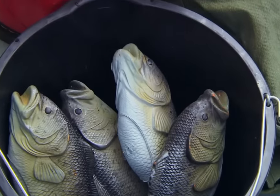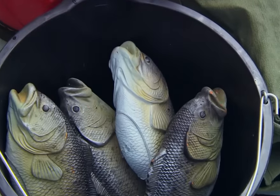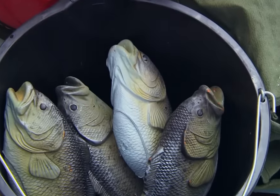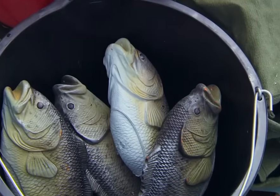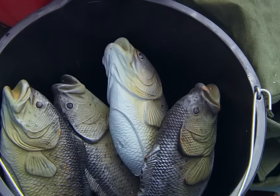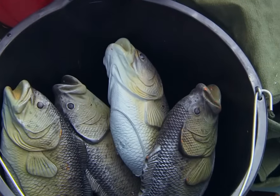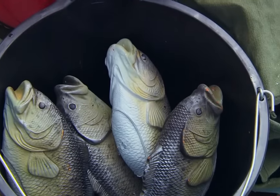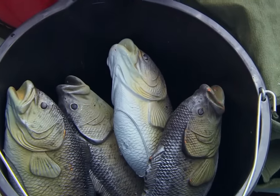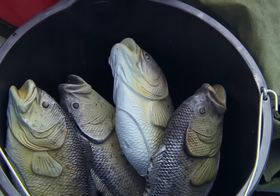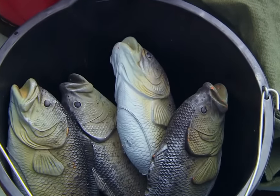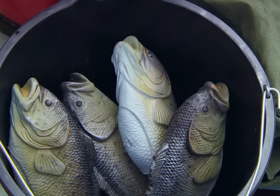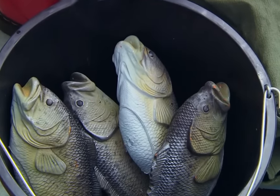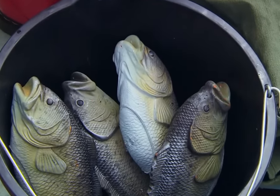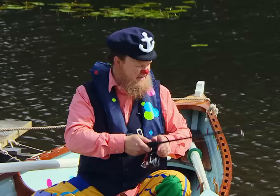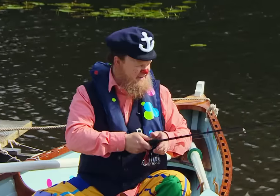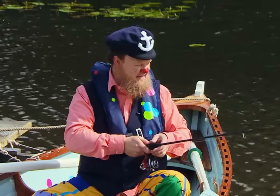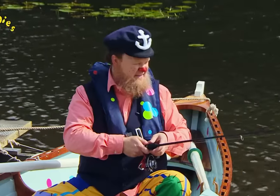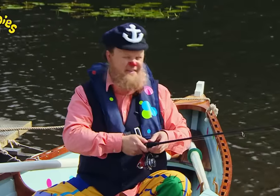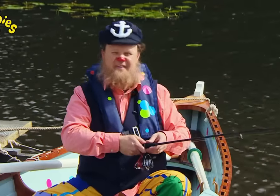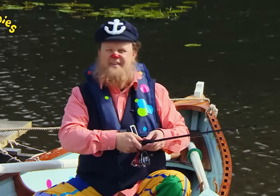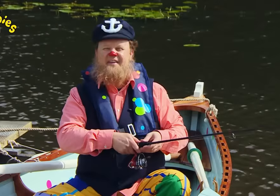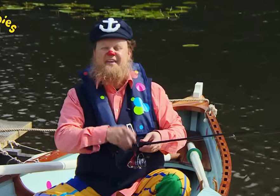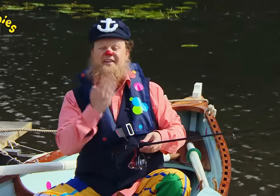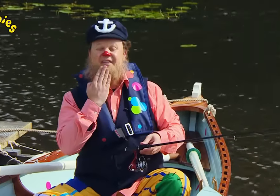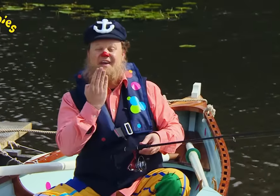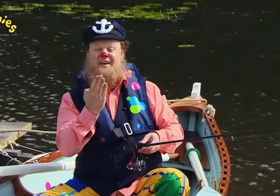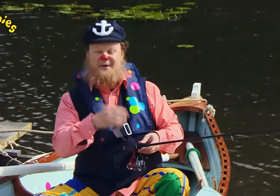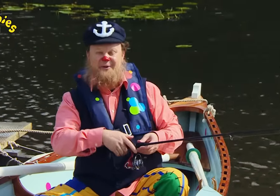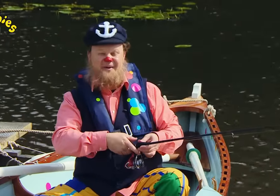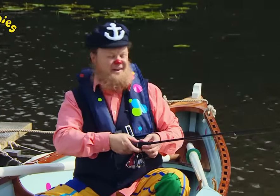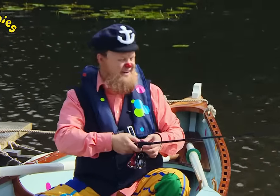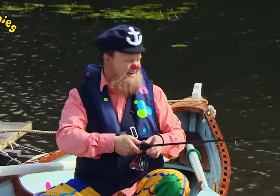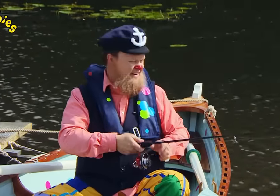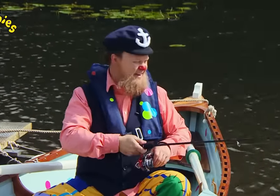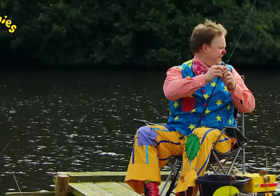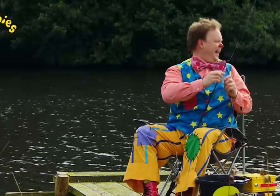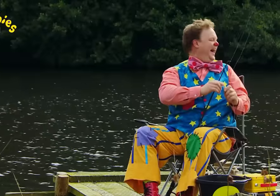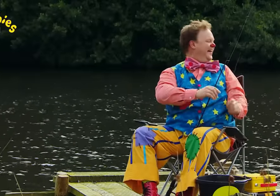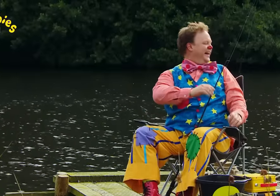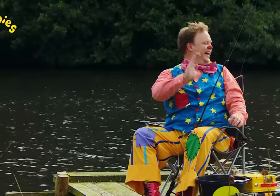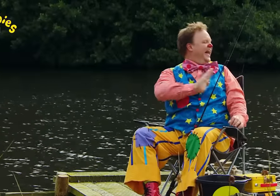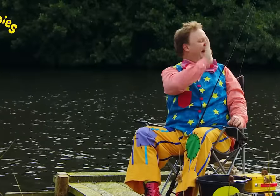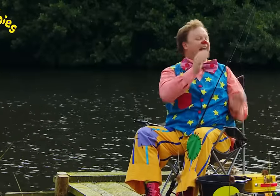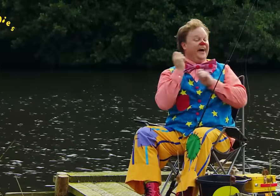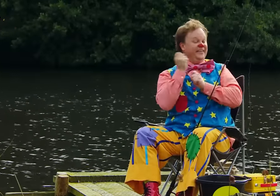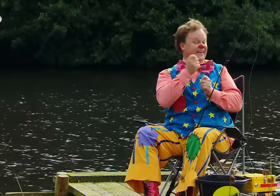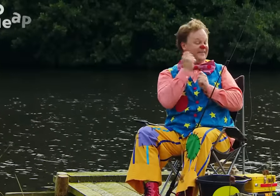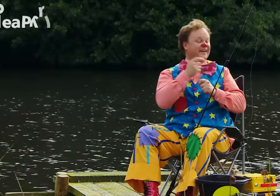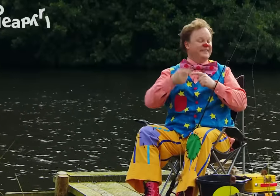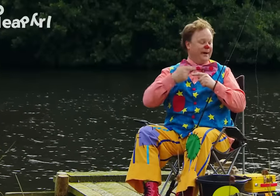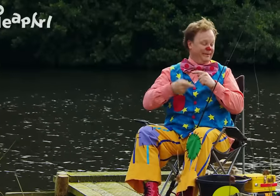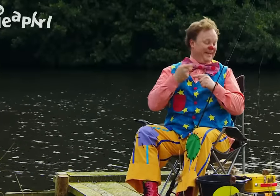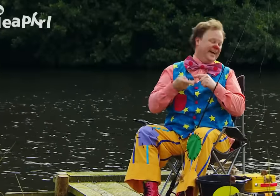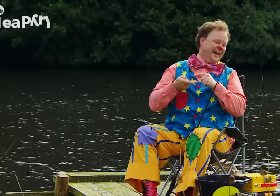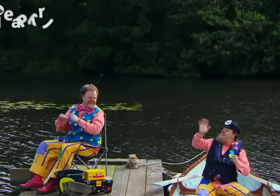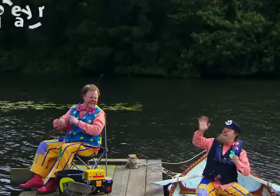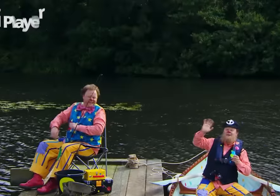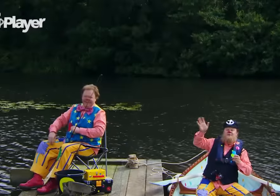four fish well done fisherman tumble thank you oh hello fisherman tumble hello